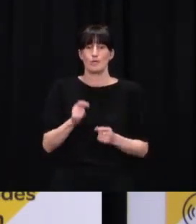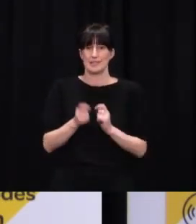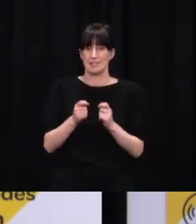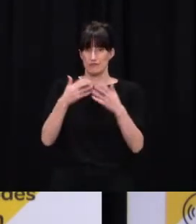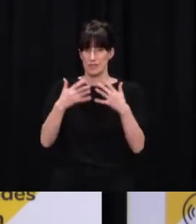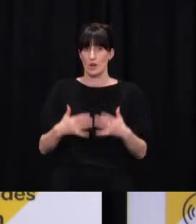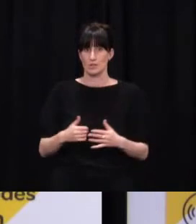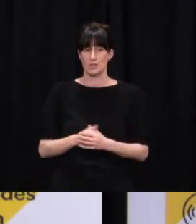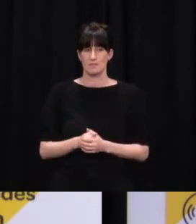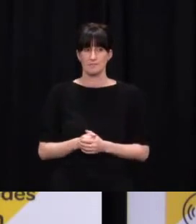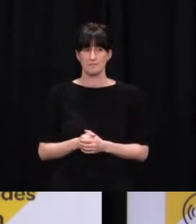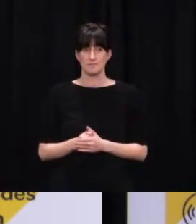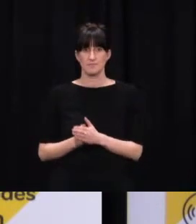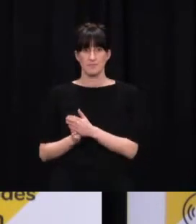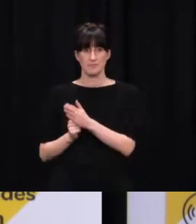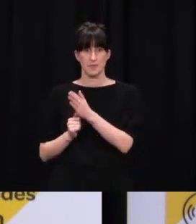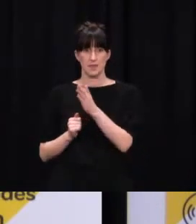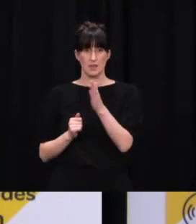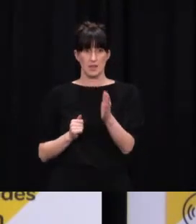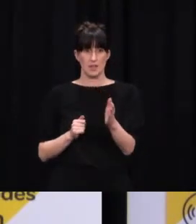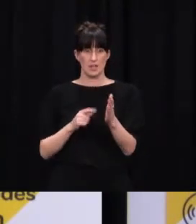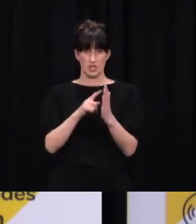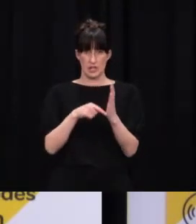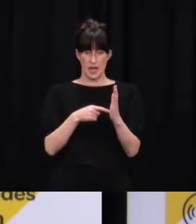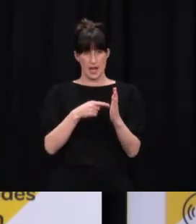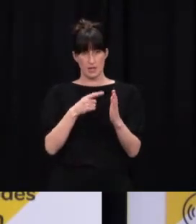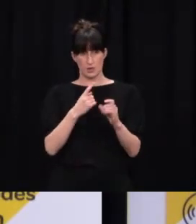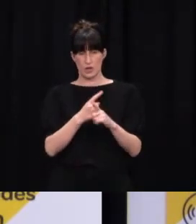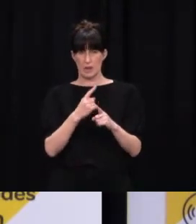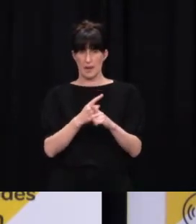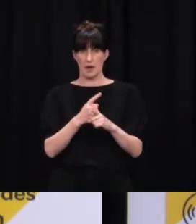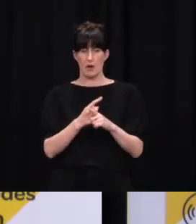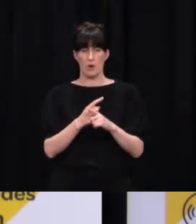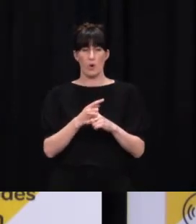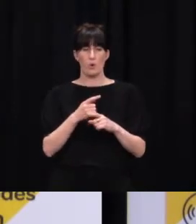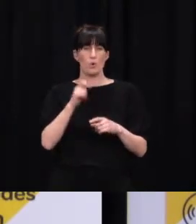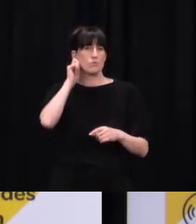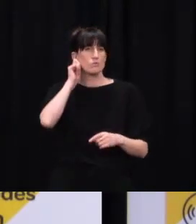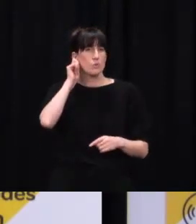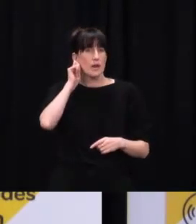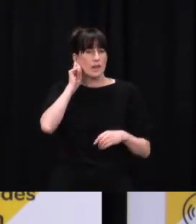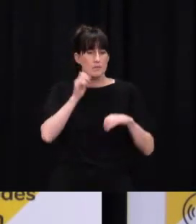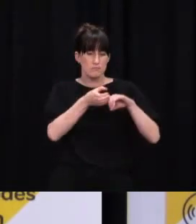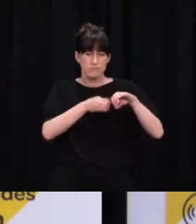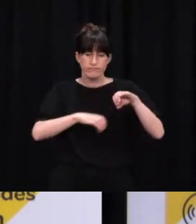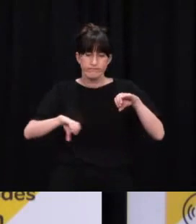get tested. Waste water is helpful but our primary source